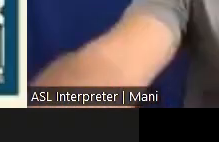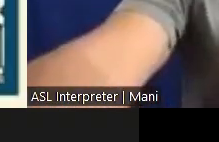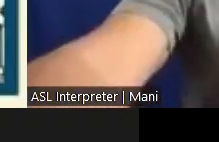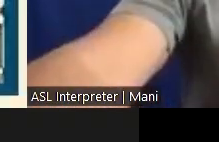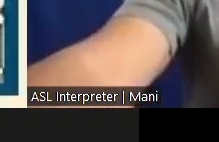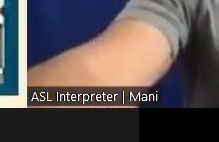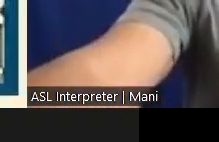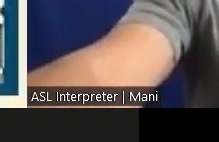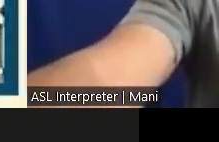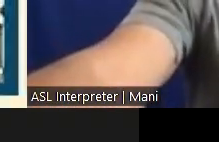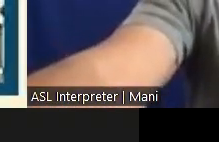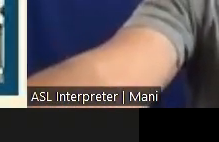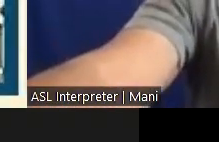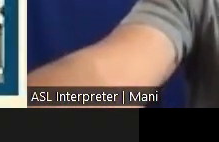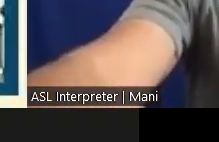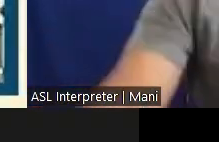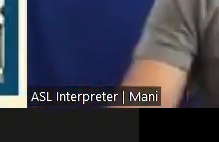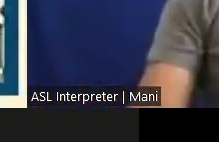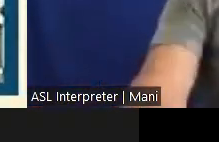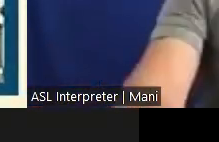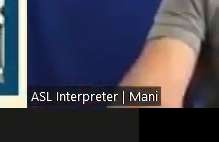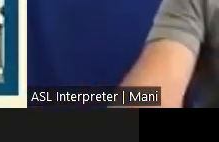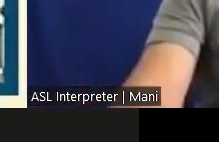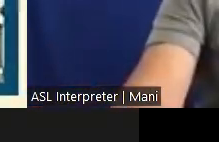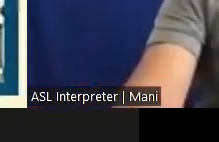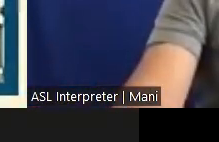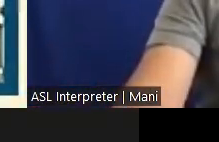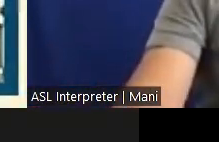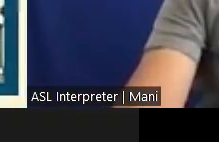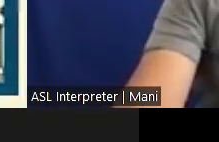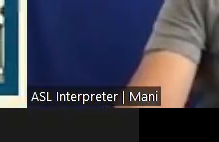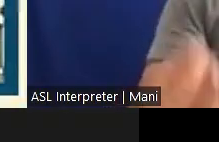Dana, you're muted. I'm sorry about that.